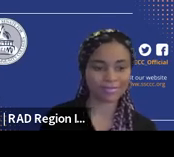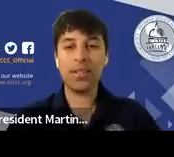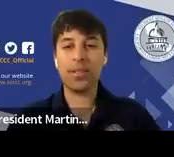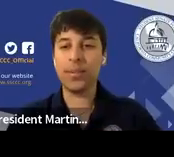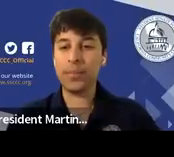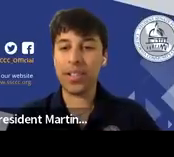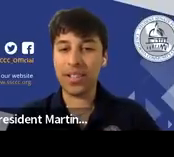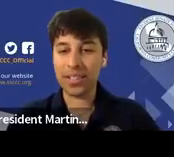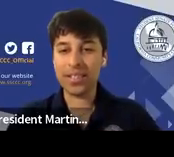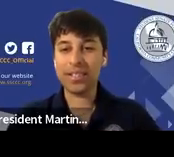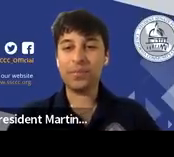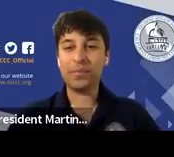Thank you. Alexis.